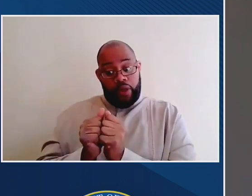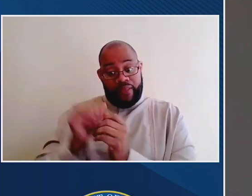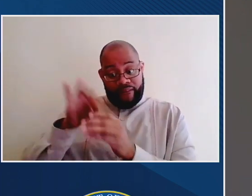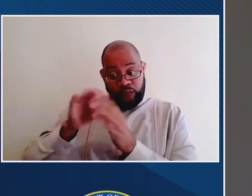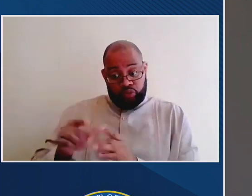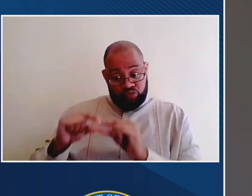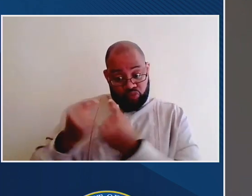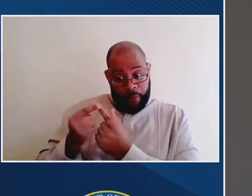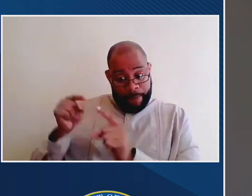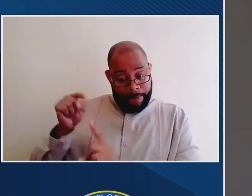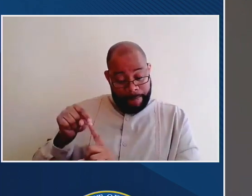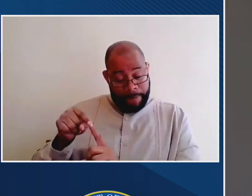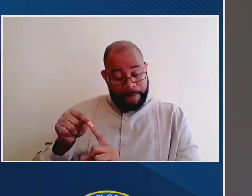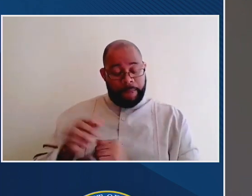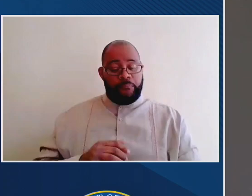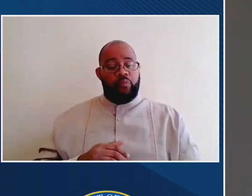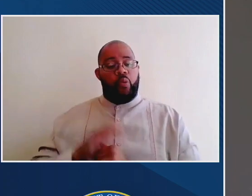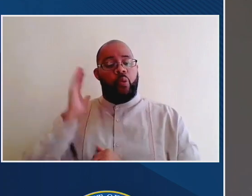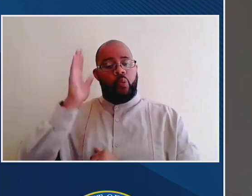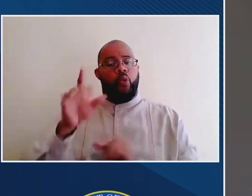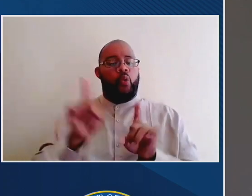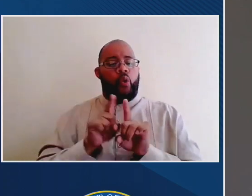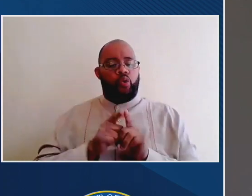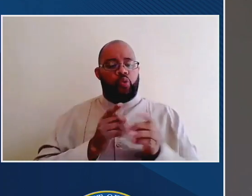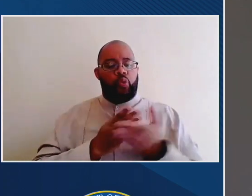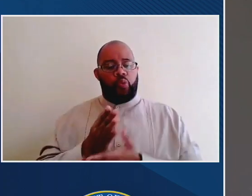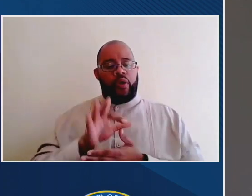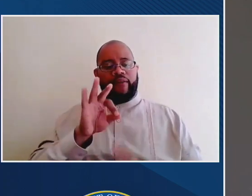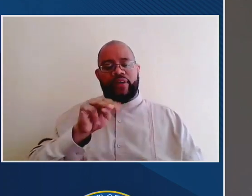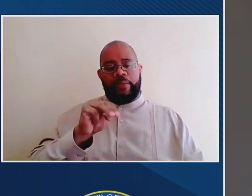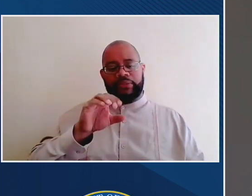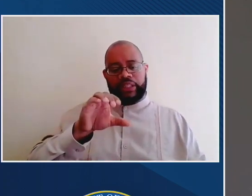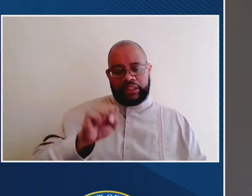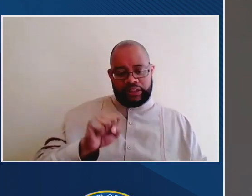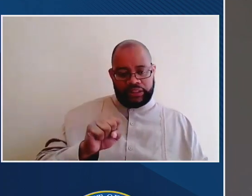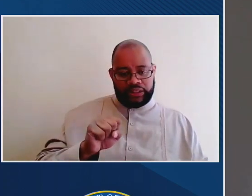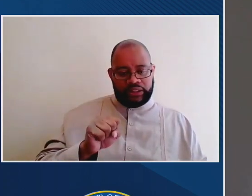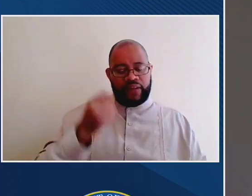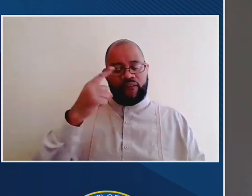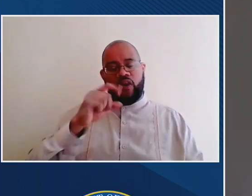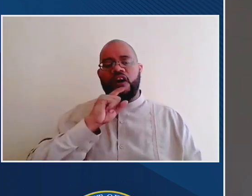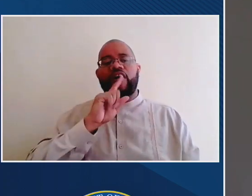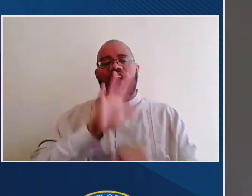groups, will also go through FMCS for confirmation and scheduling.